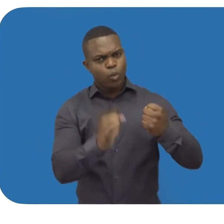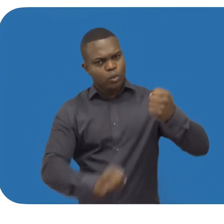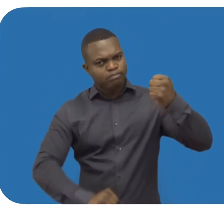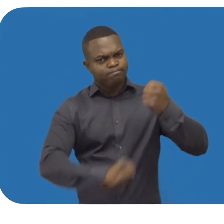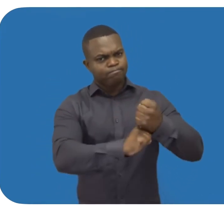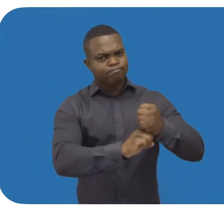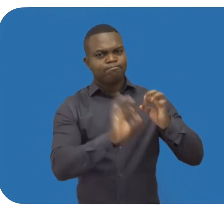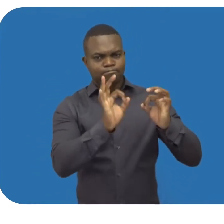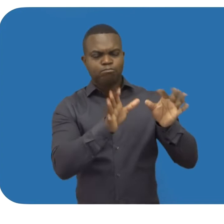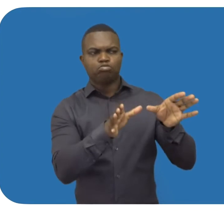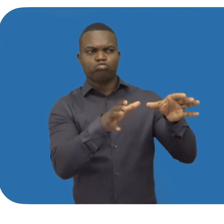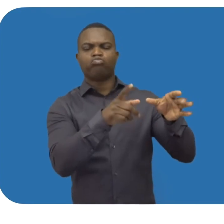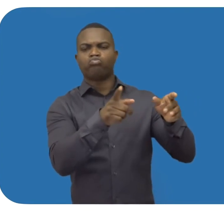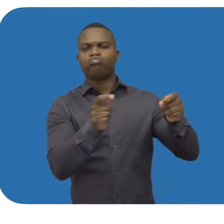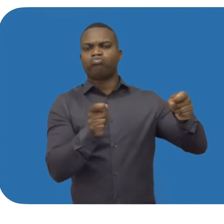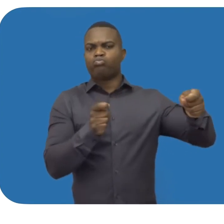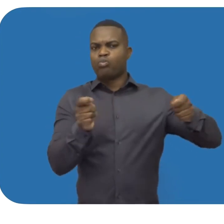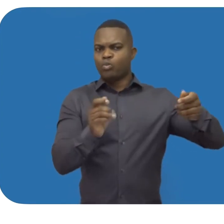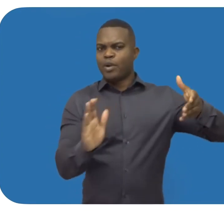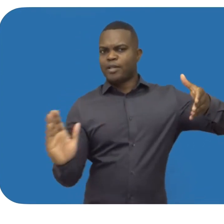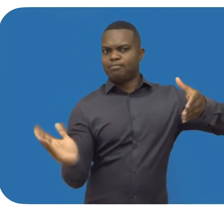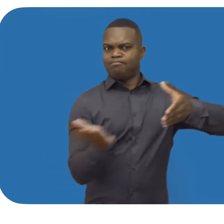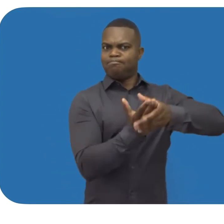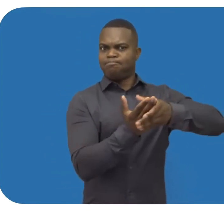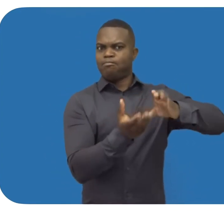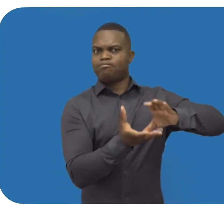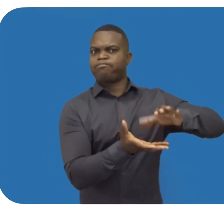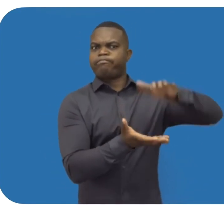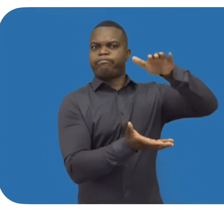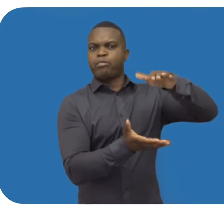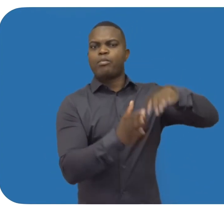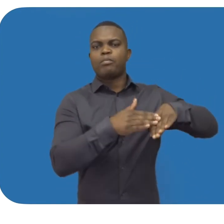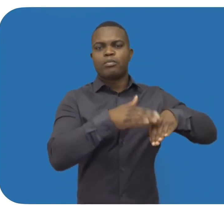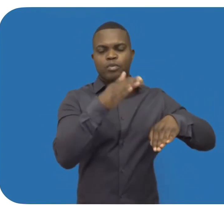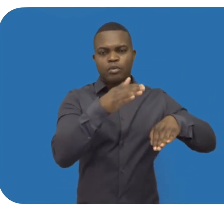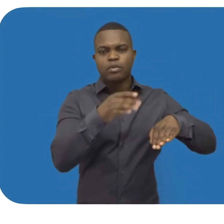might dominate the compendium through the inclusion of many of their smaller datasets.